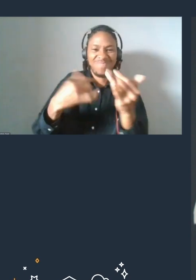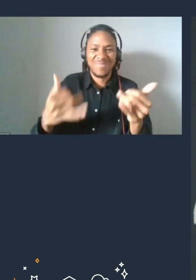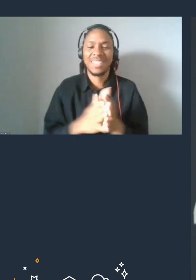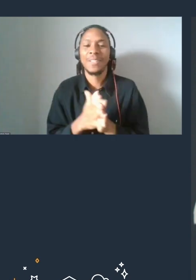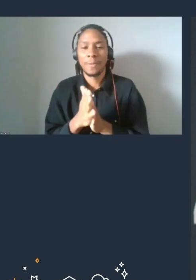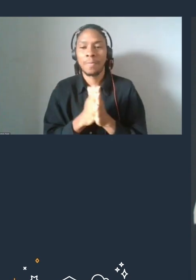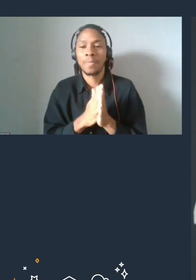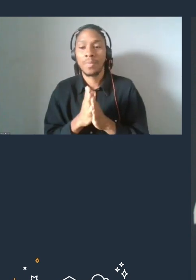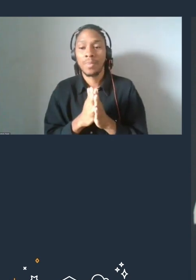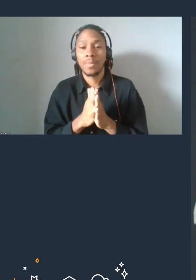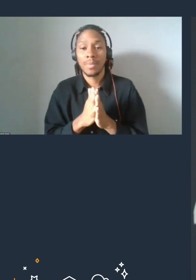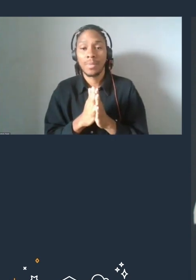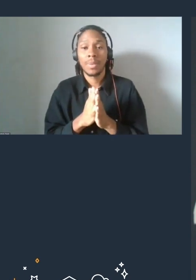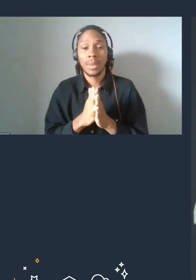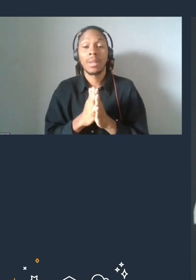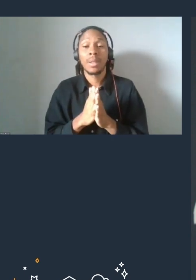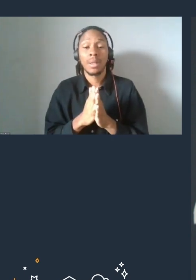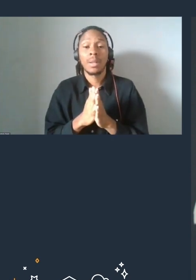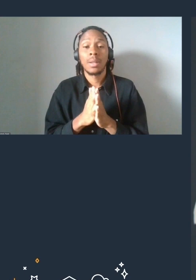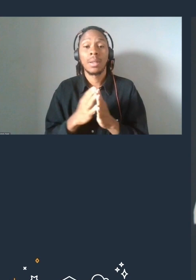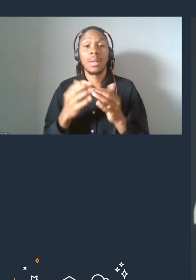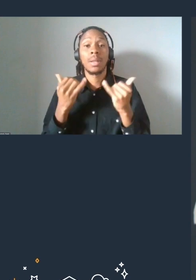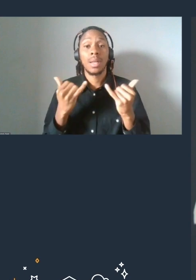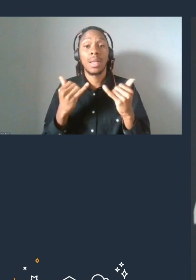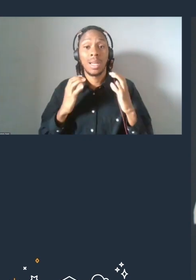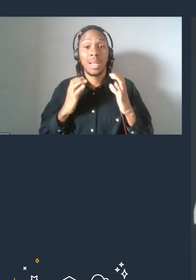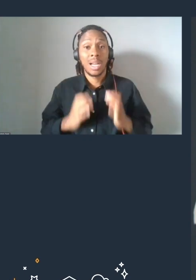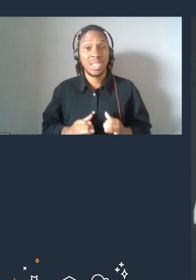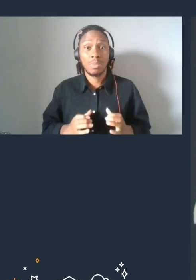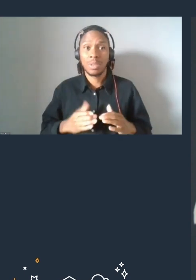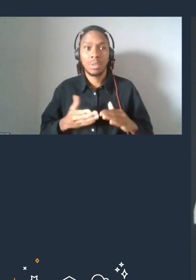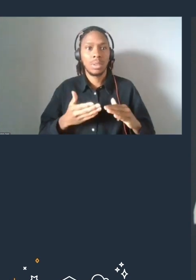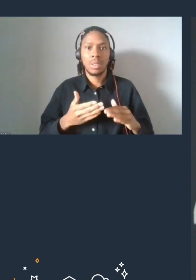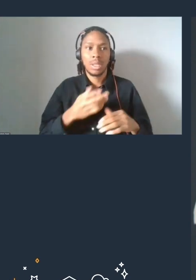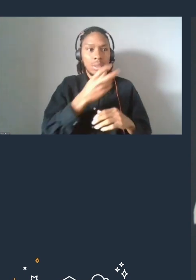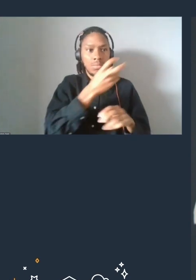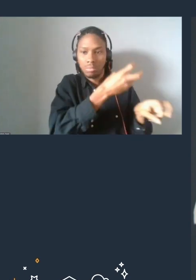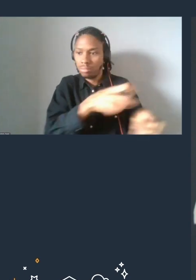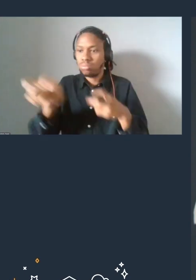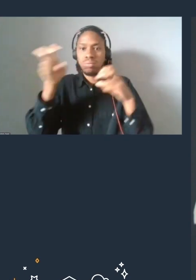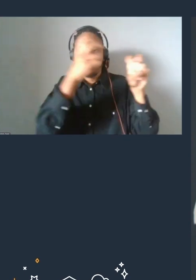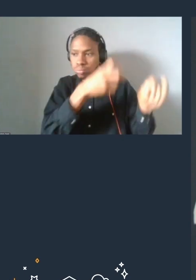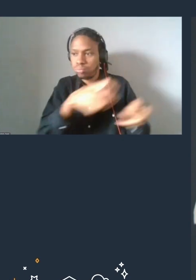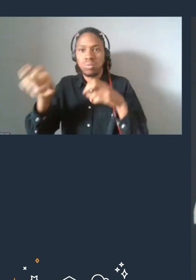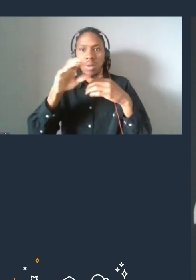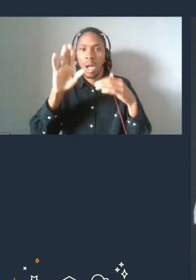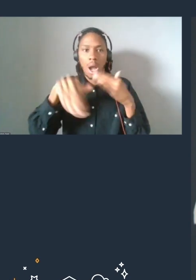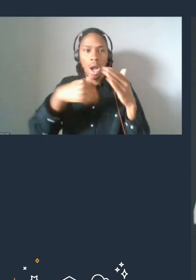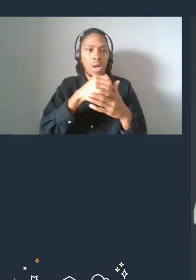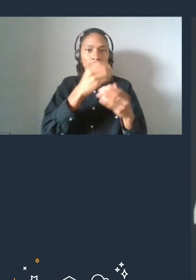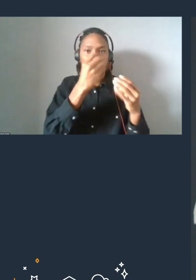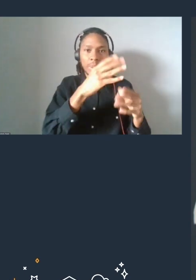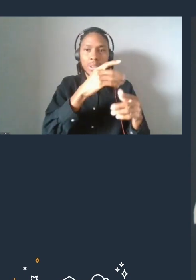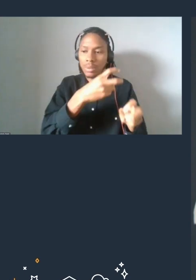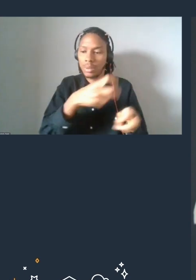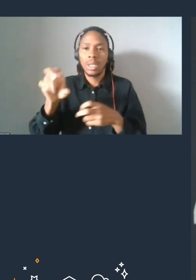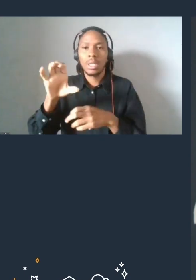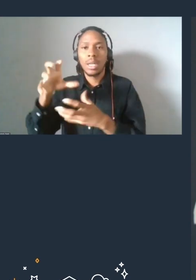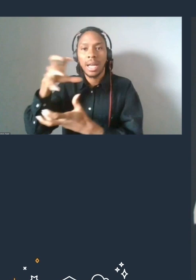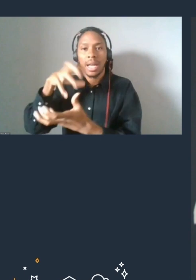So increasingly customers are transitioning all their applications to the cloud, while many are just starting ground up in the cloud.